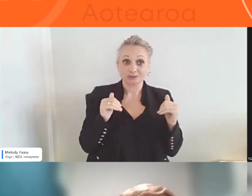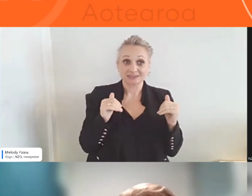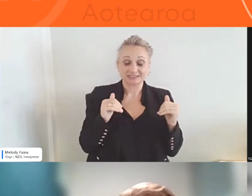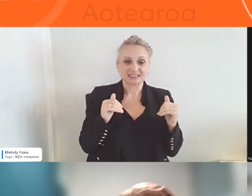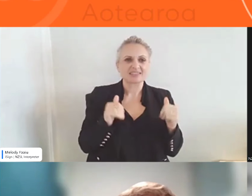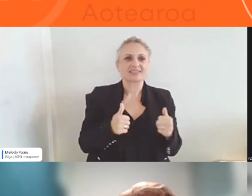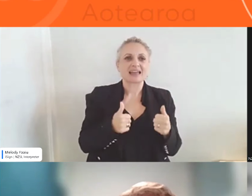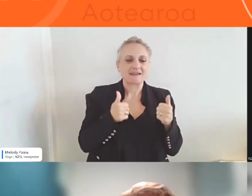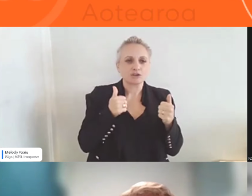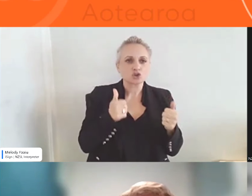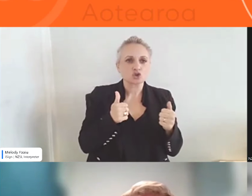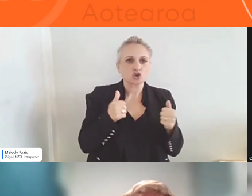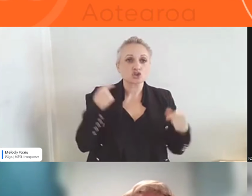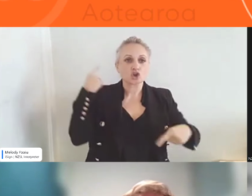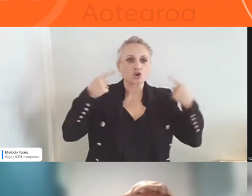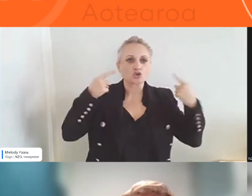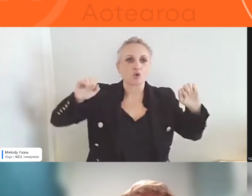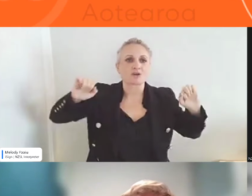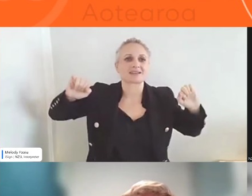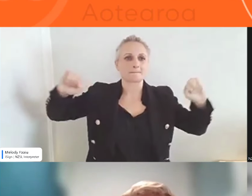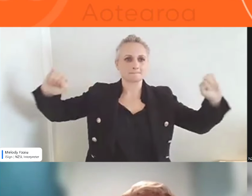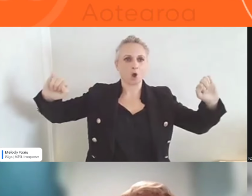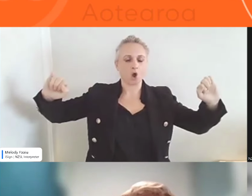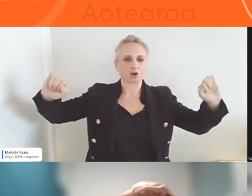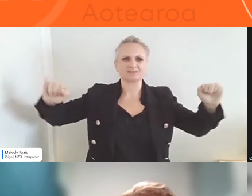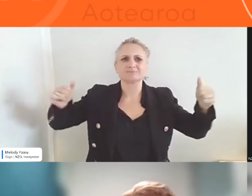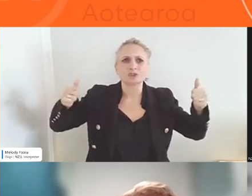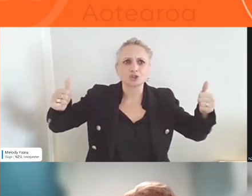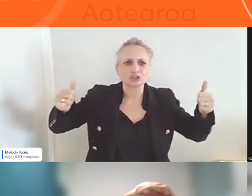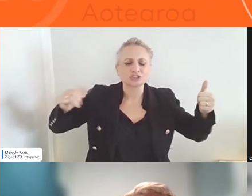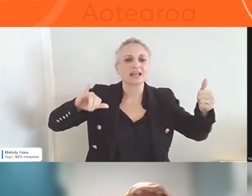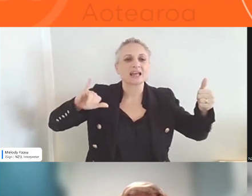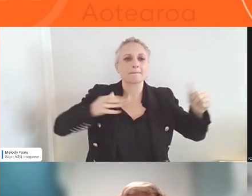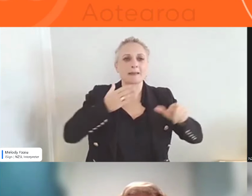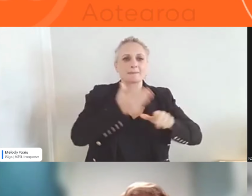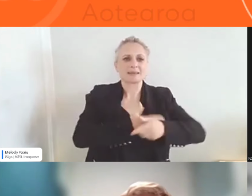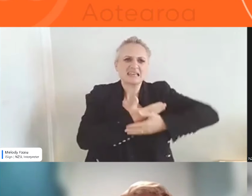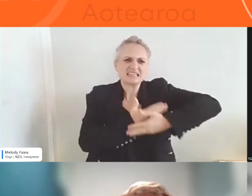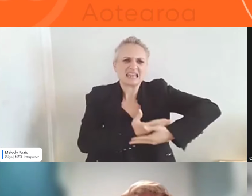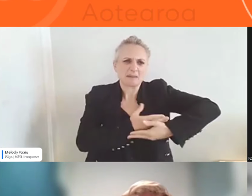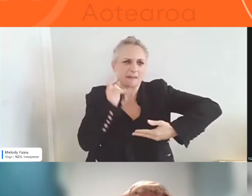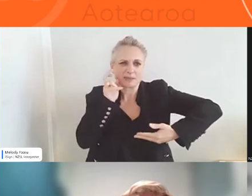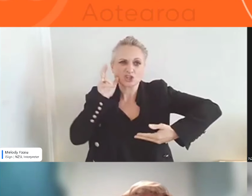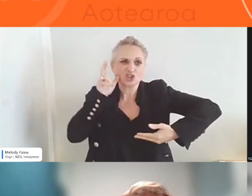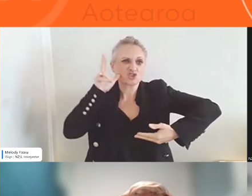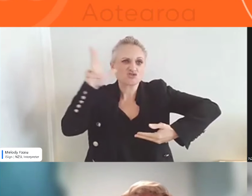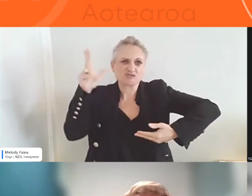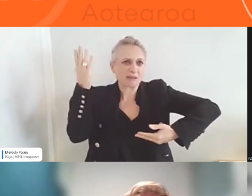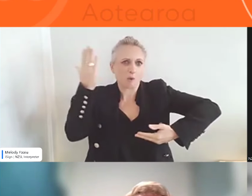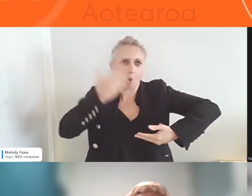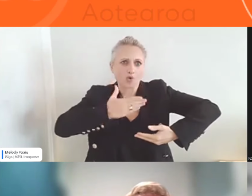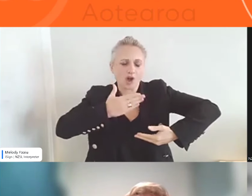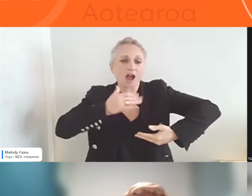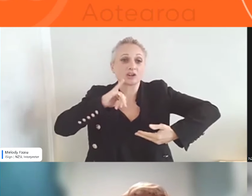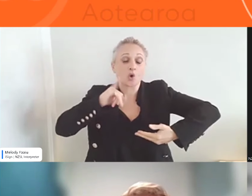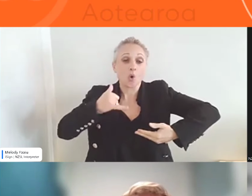reasons. If you've got young babies who scream all night, or you like to watch the TV loud because you're Deaf. The biggest complaint that